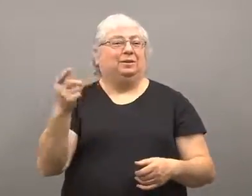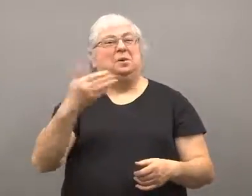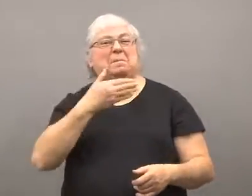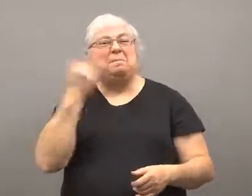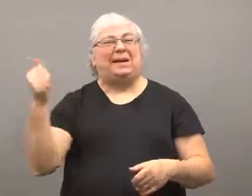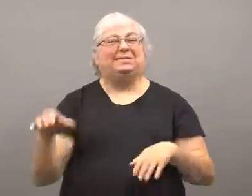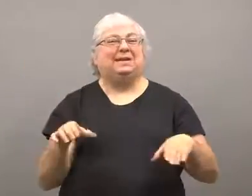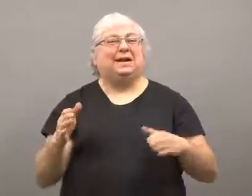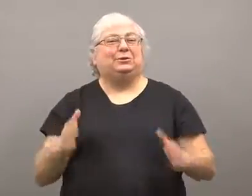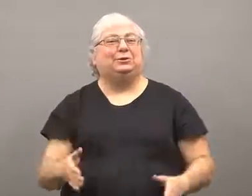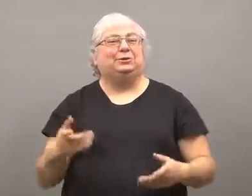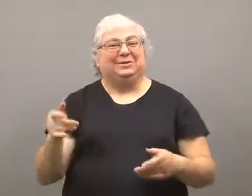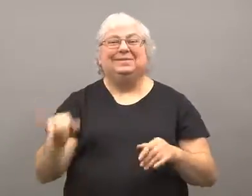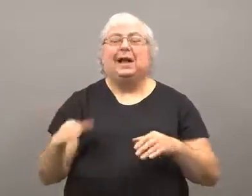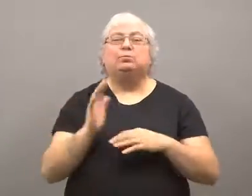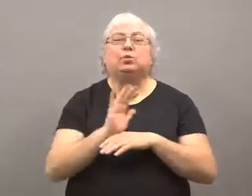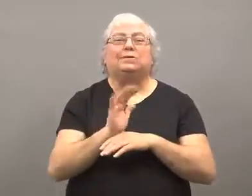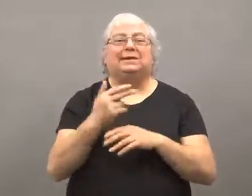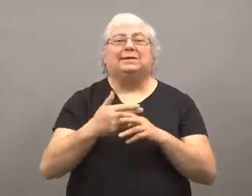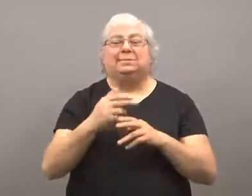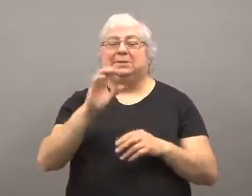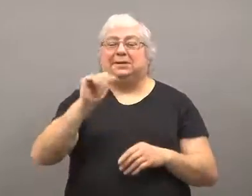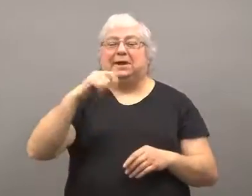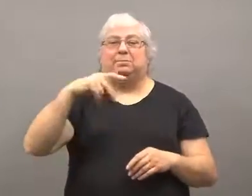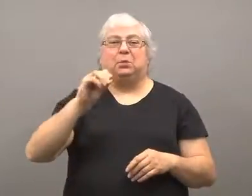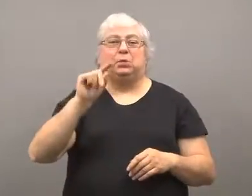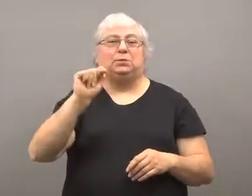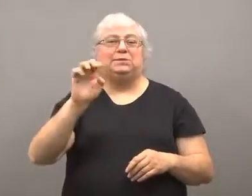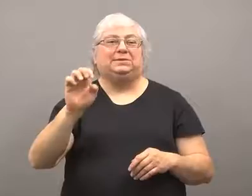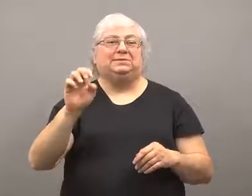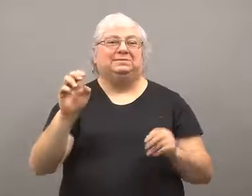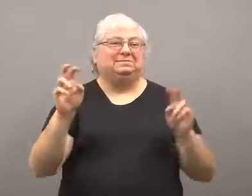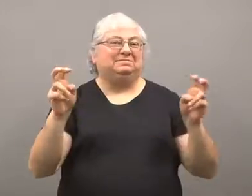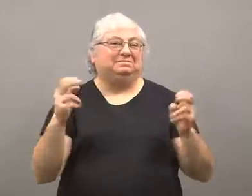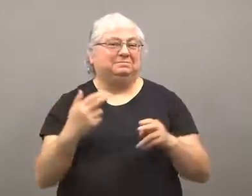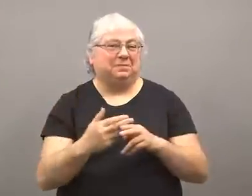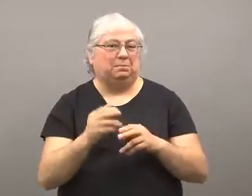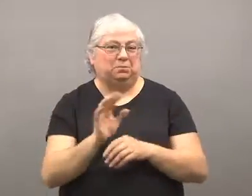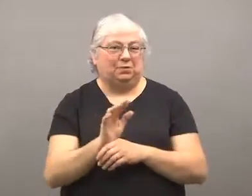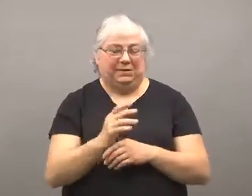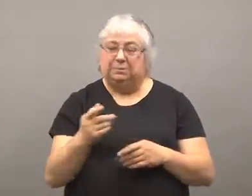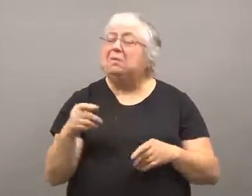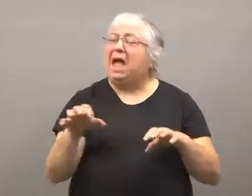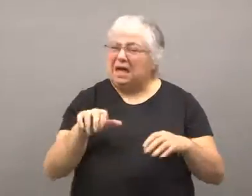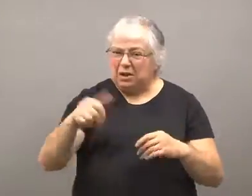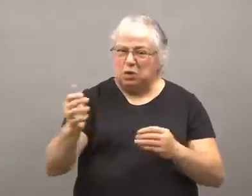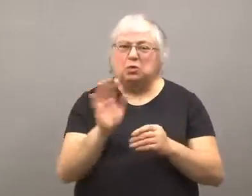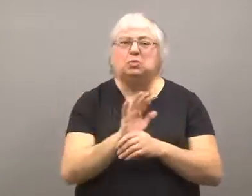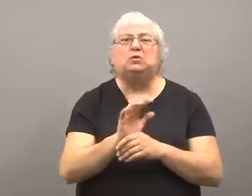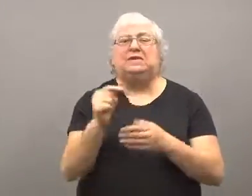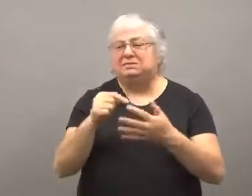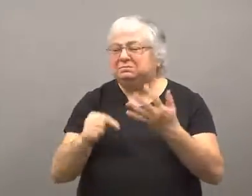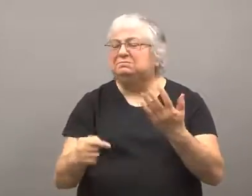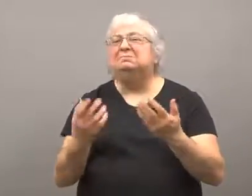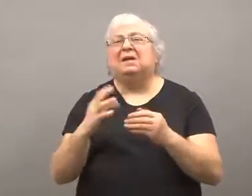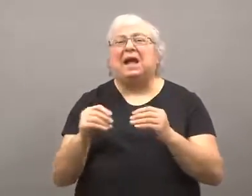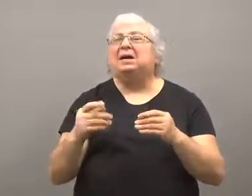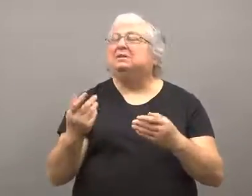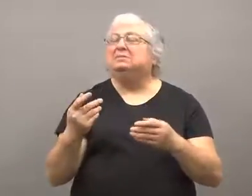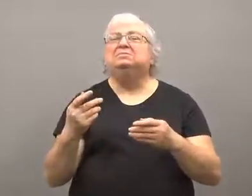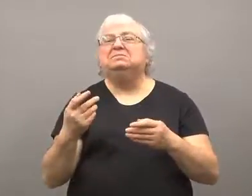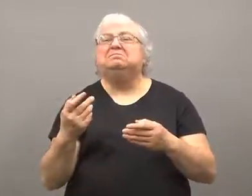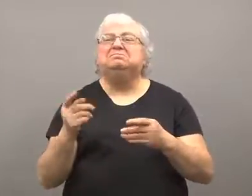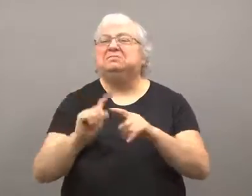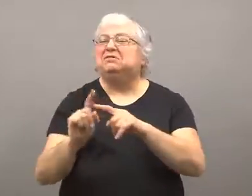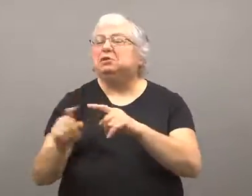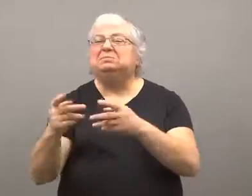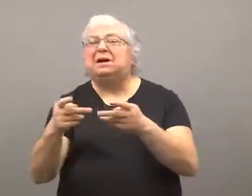for best actor in the movie, "Capote."